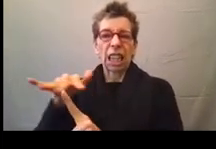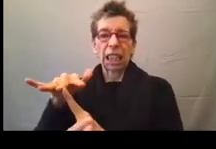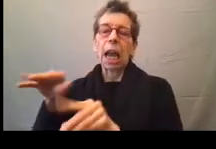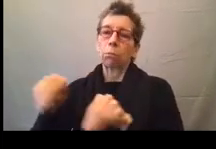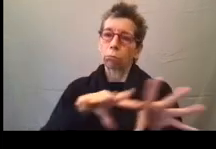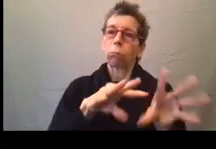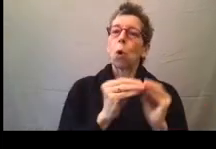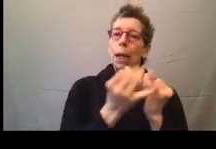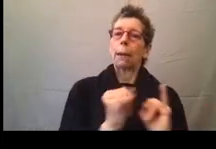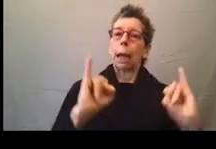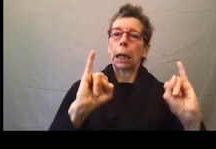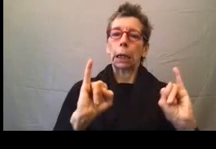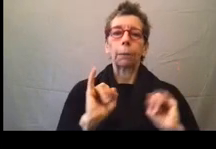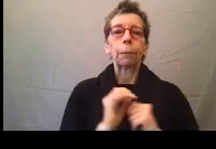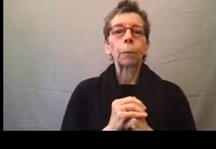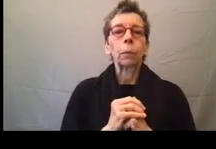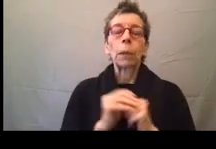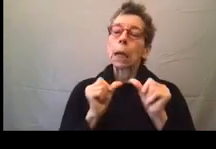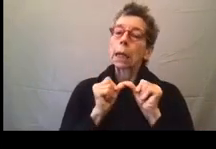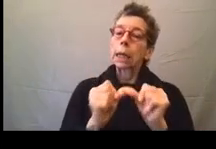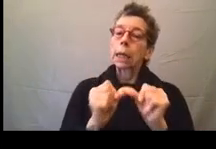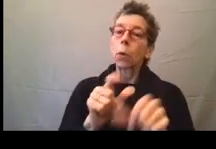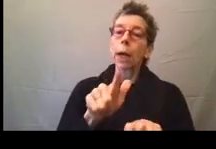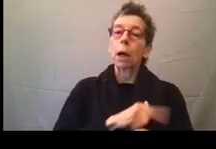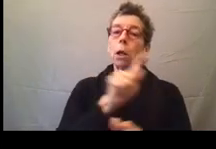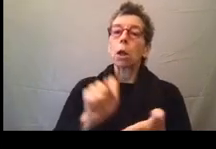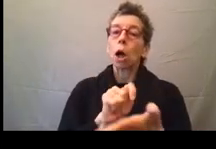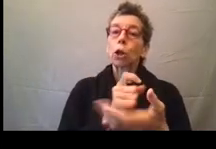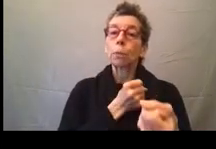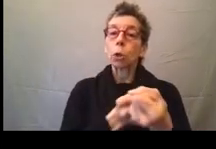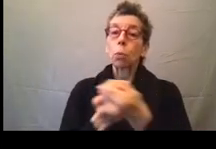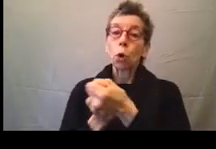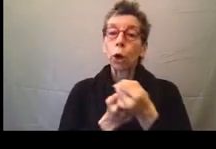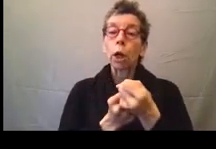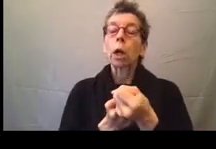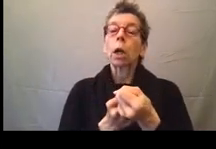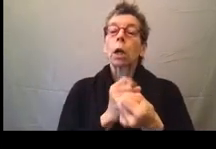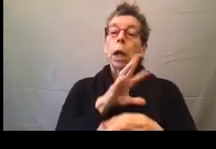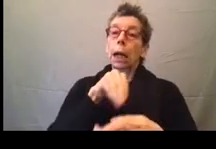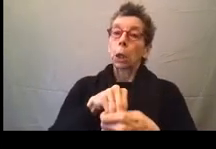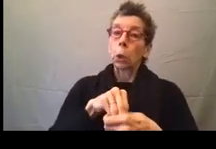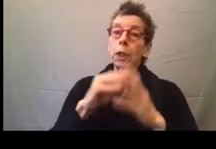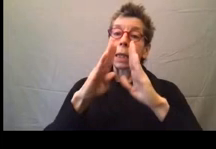that we have a greater need for accessible, affordable housing and less of a need for